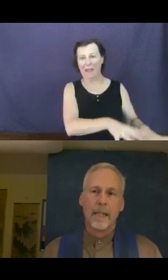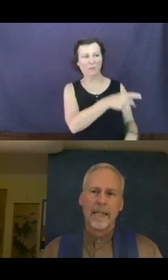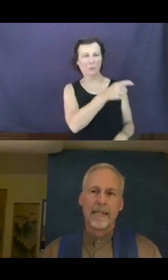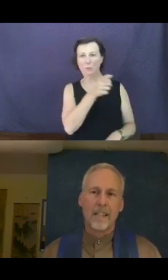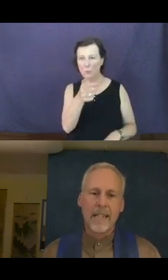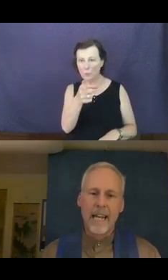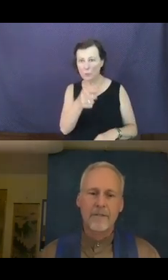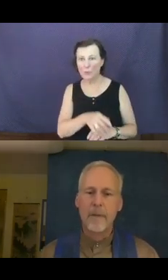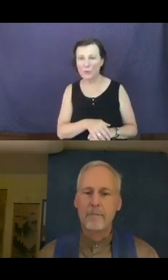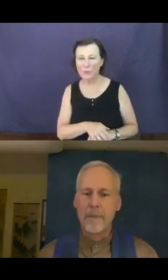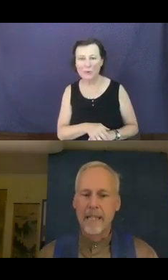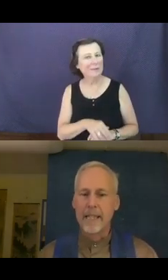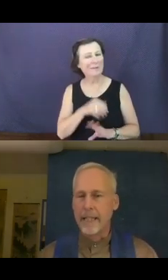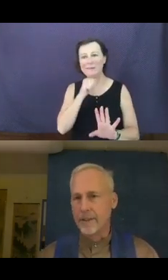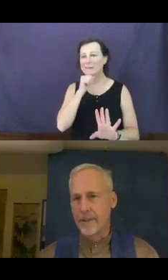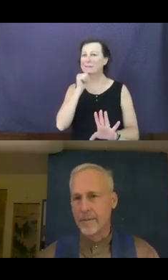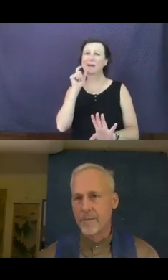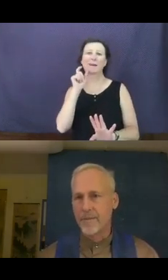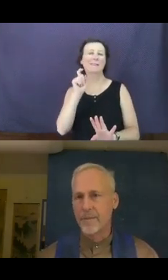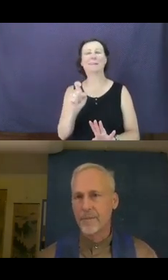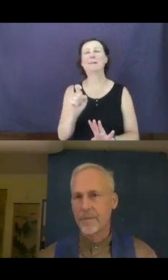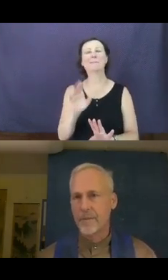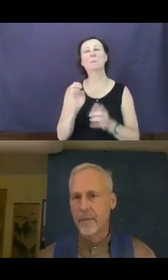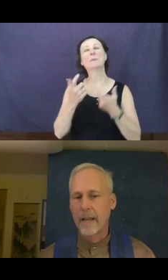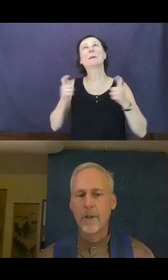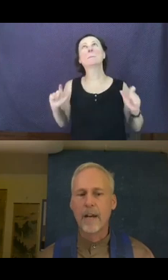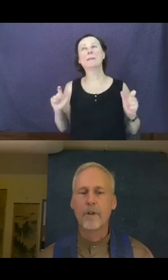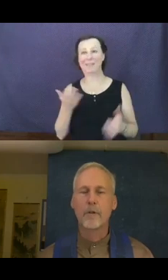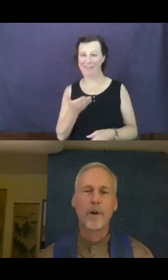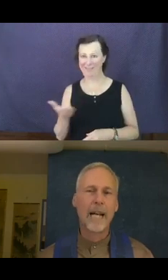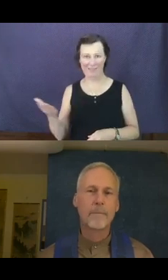It doesn't have to be big things. *Have you ever perhaps